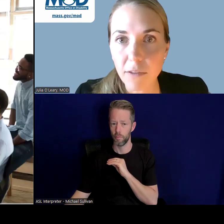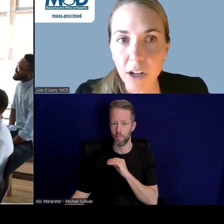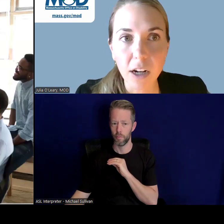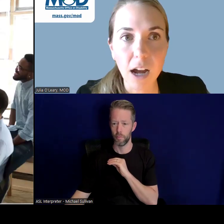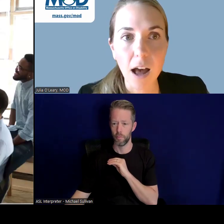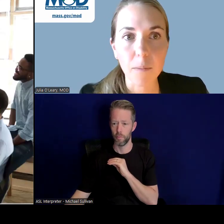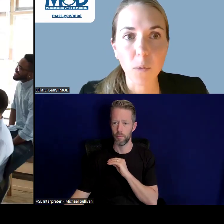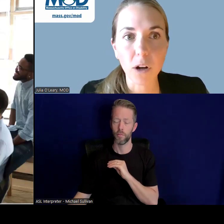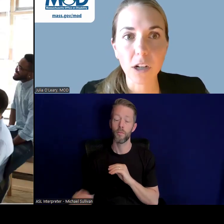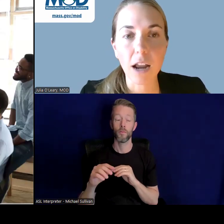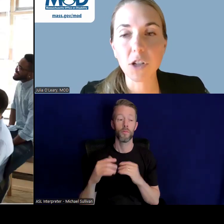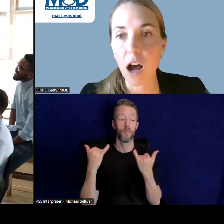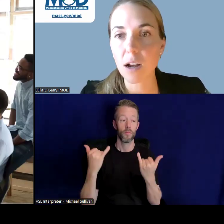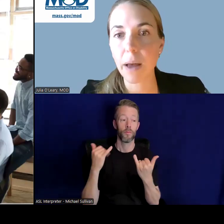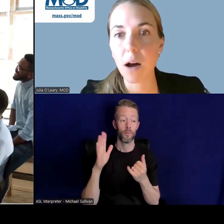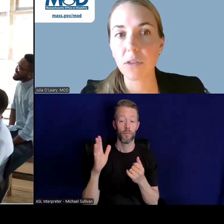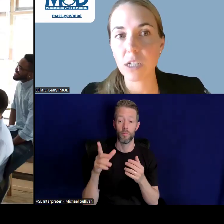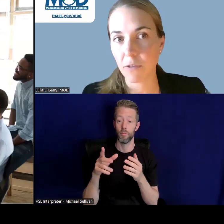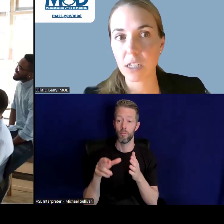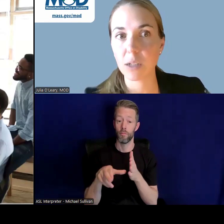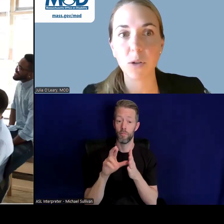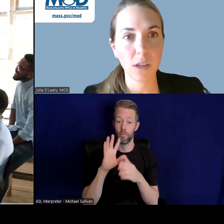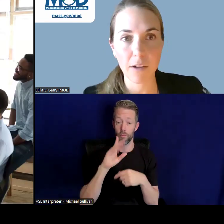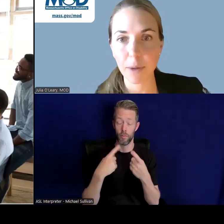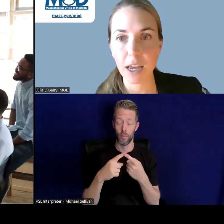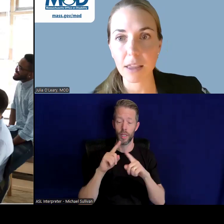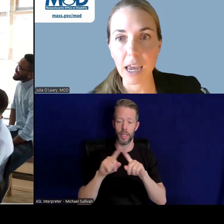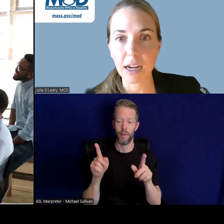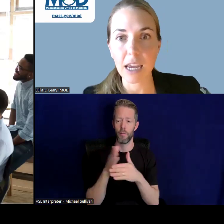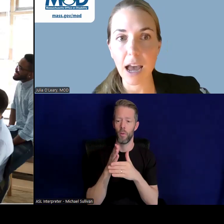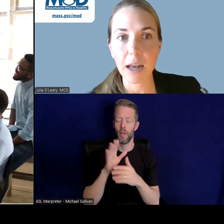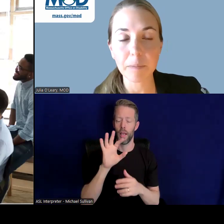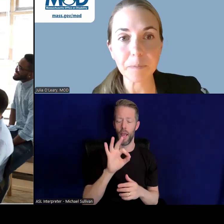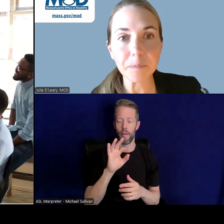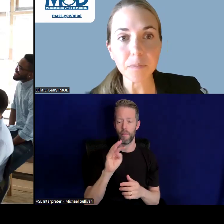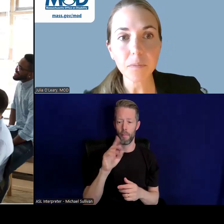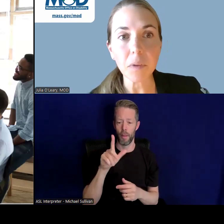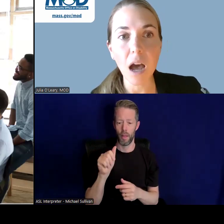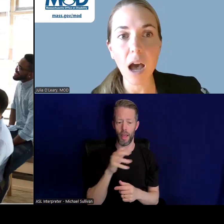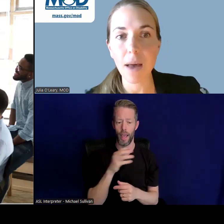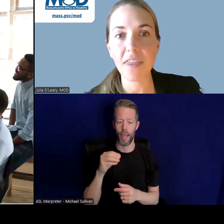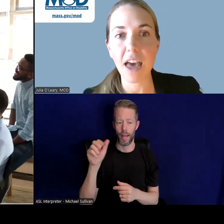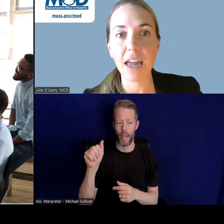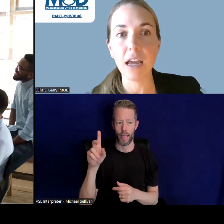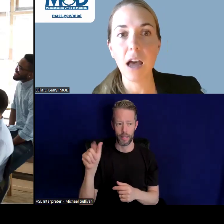What we're going to cover, we're going to talk about the differences between FMLA and ADA